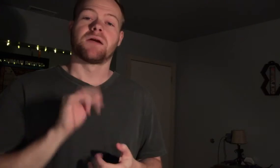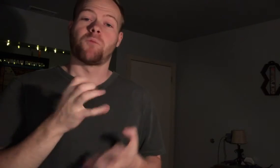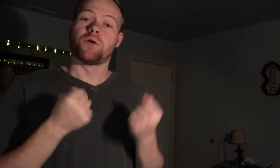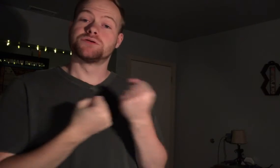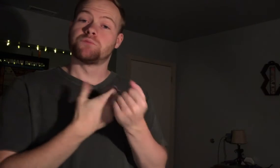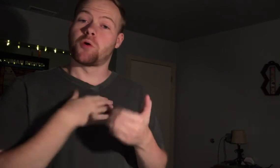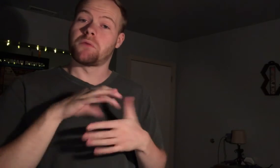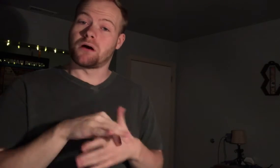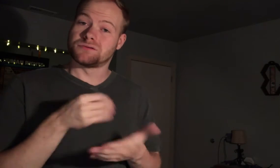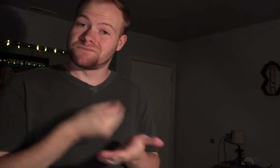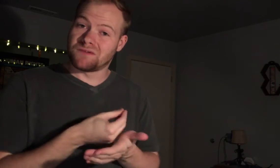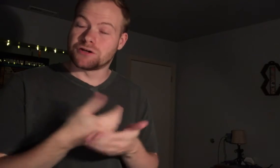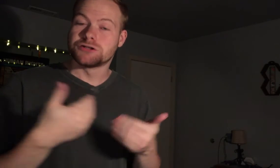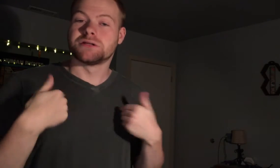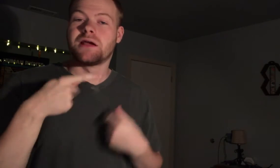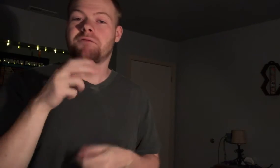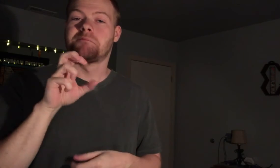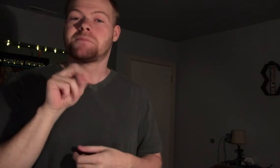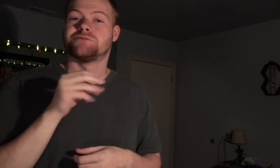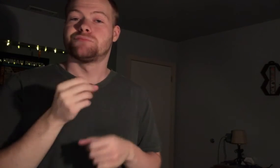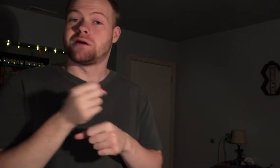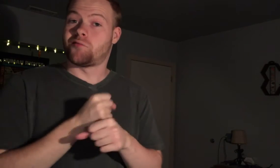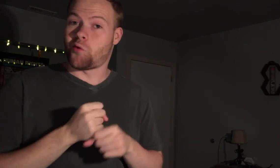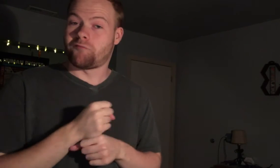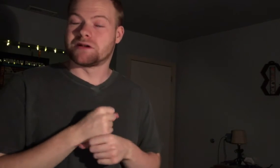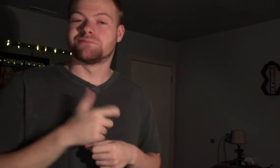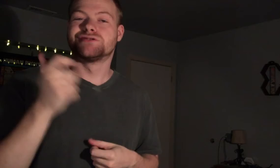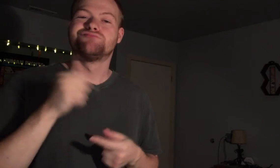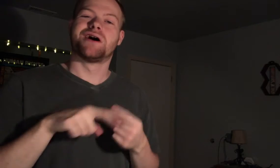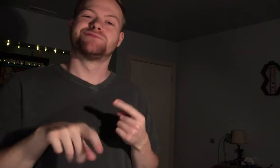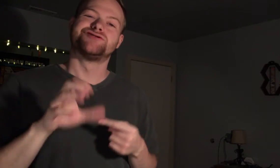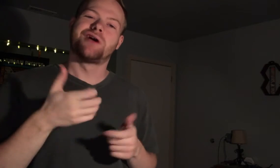If you want to support my content financially, I have Patreon and ko-fi. Subscribe to this channel.